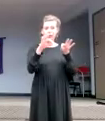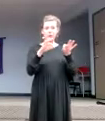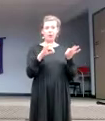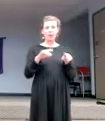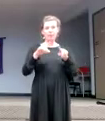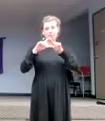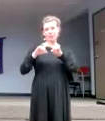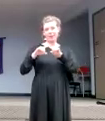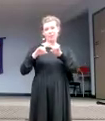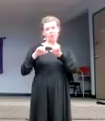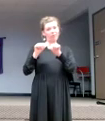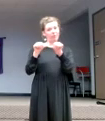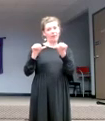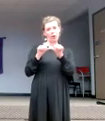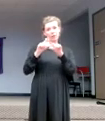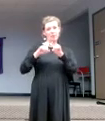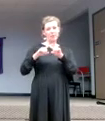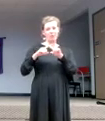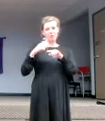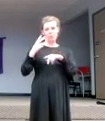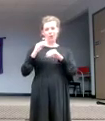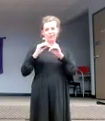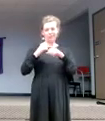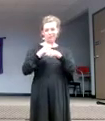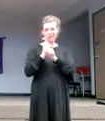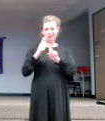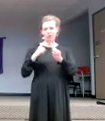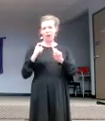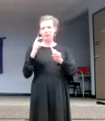the county. It depends on the material of the tank and the condition of the tank. If it can